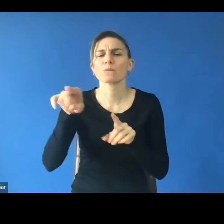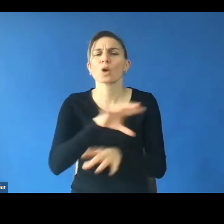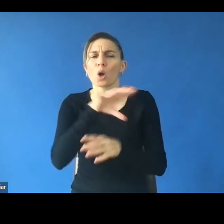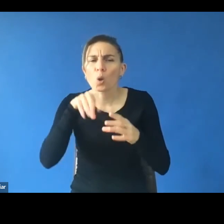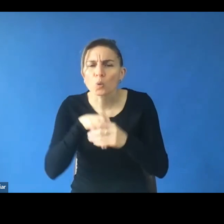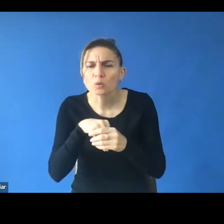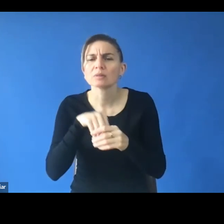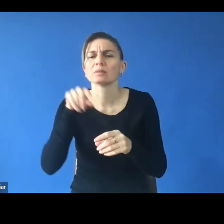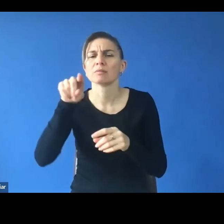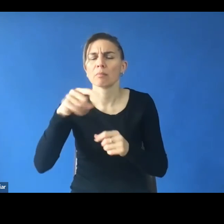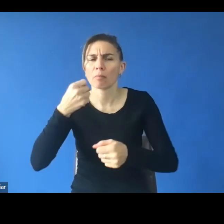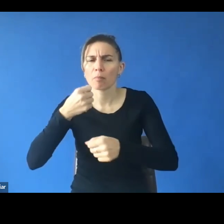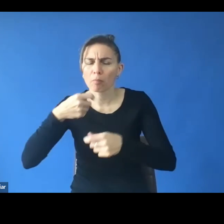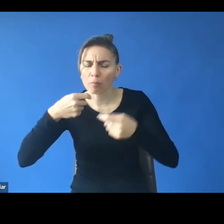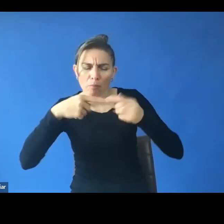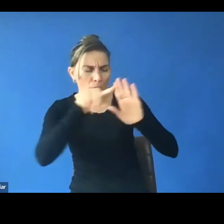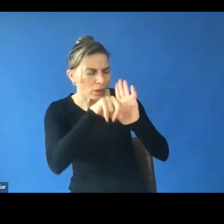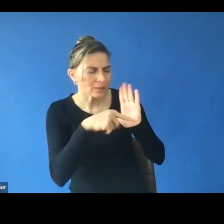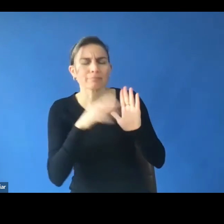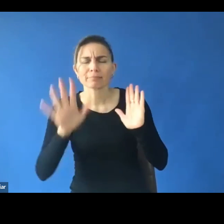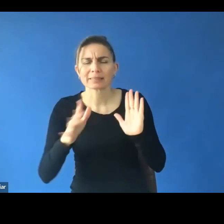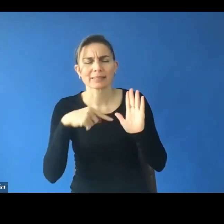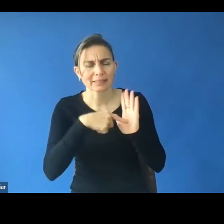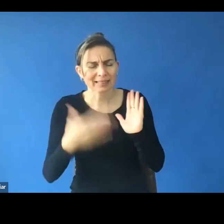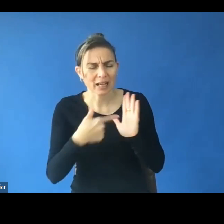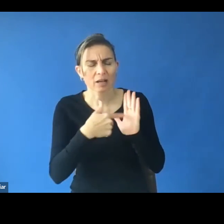a better private sector for people with disabilities